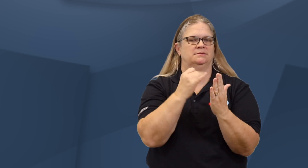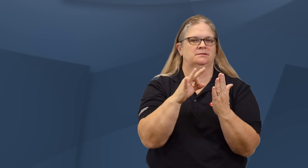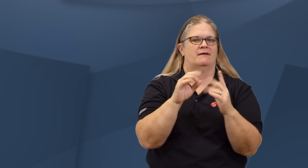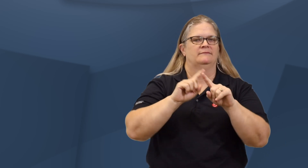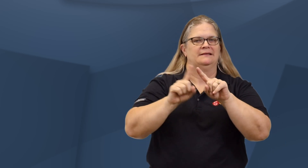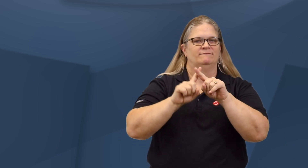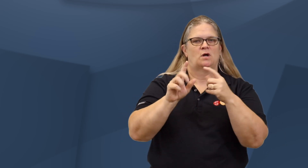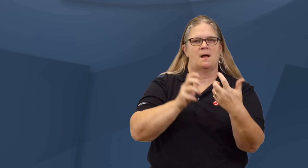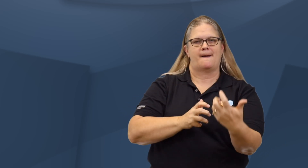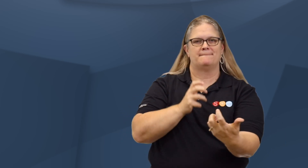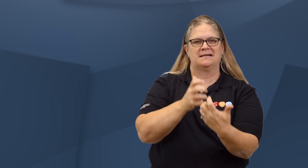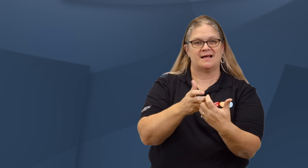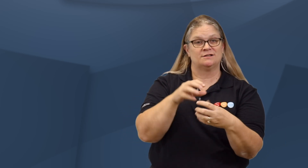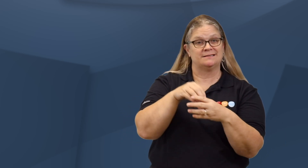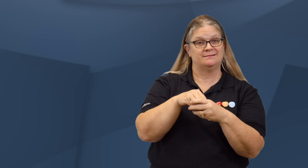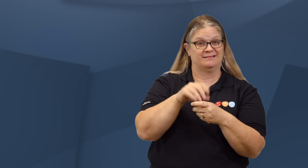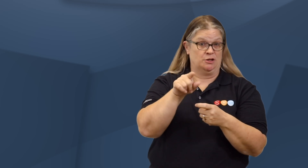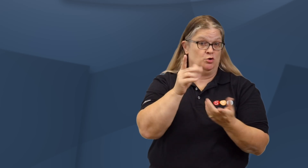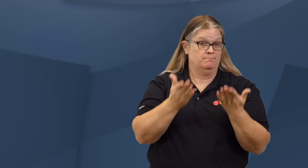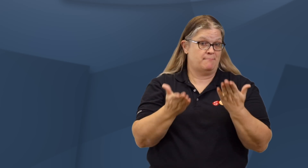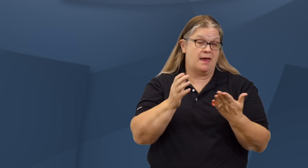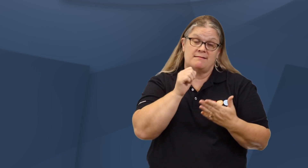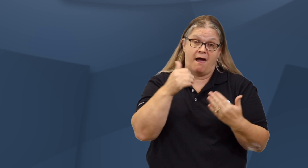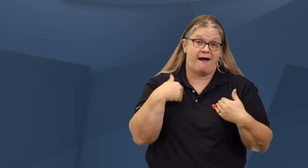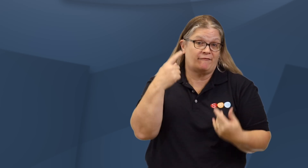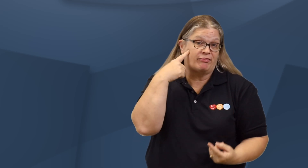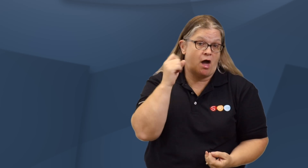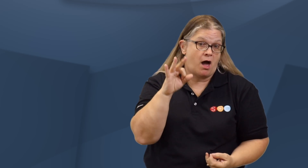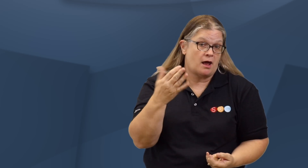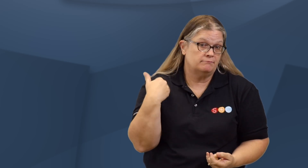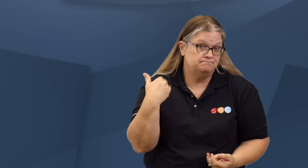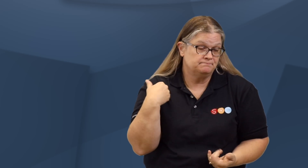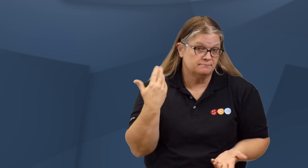of different accommodations out there that you may not have thought